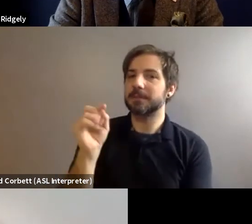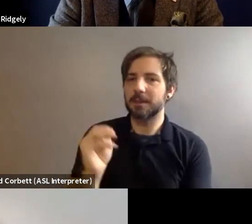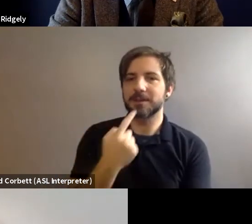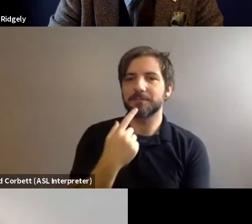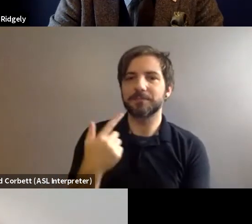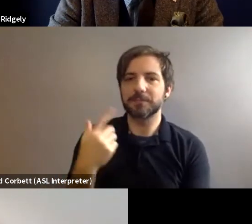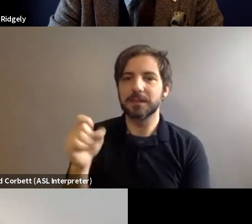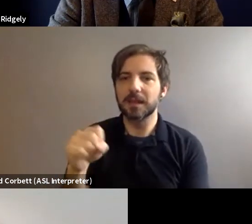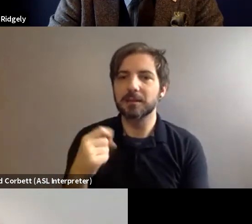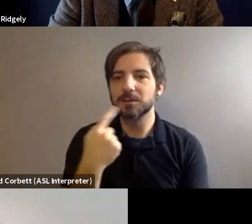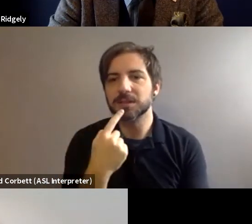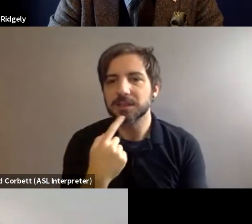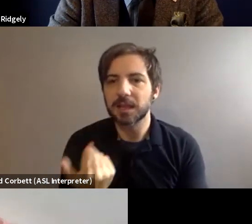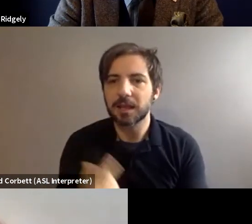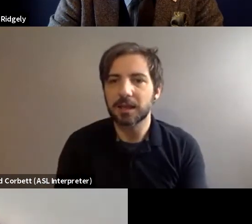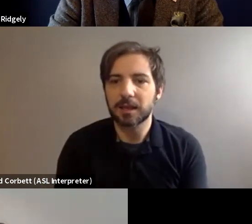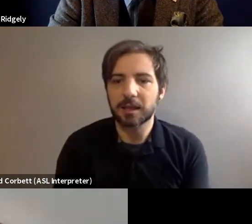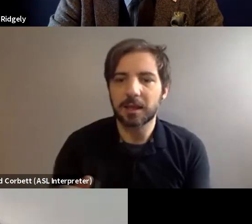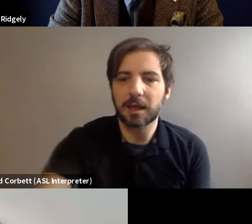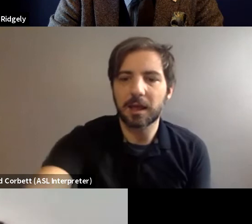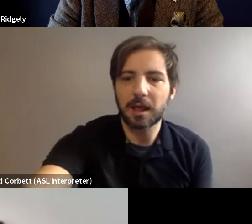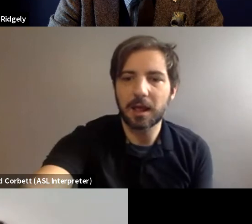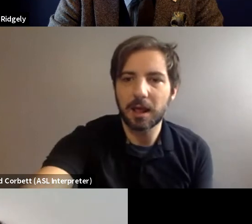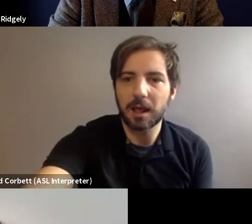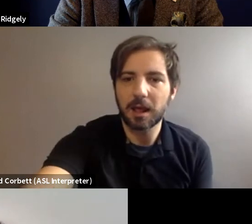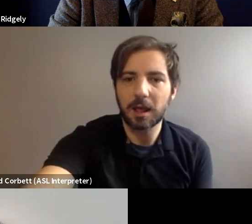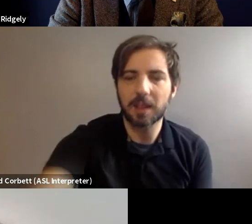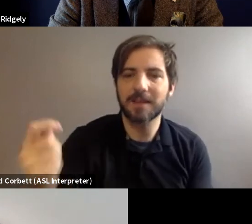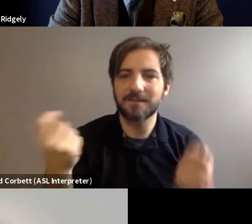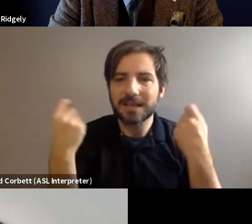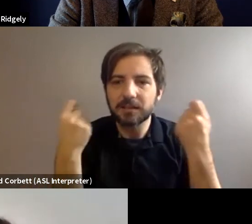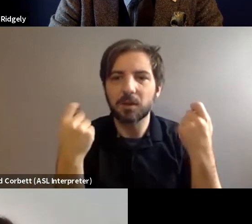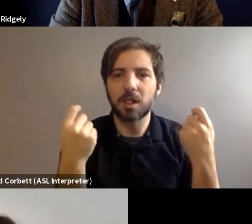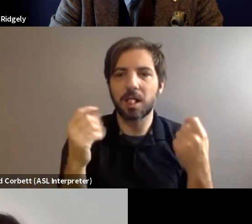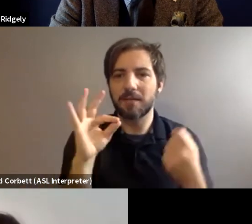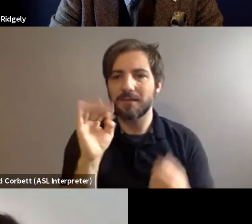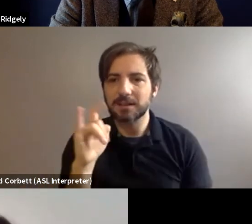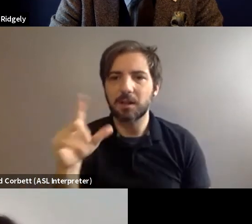at least our biggest opportunity uh or at least biggest area of growth potential is